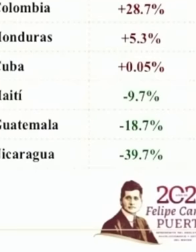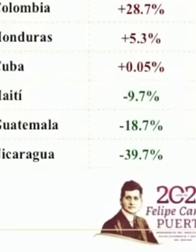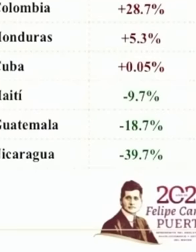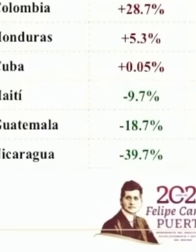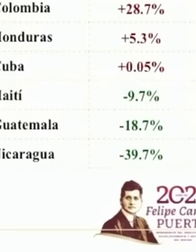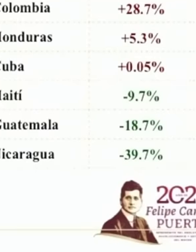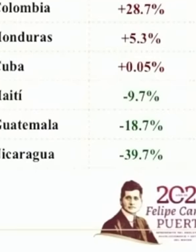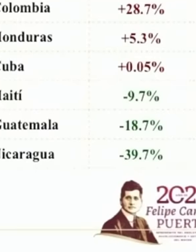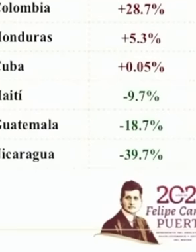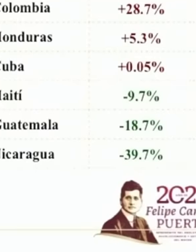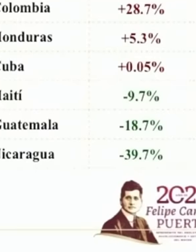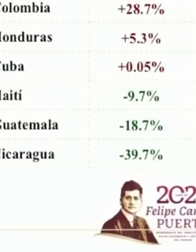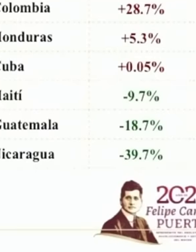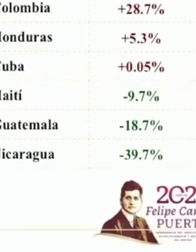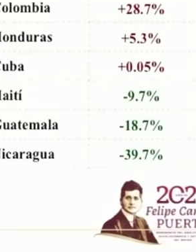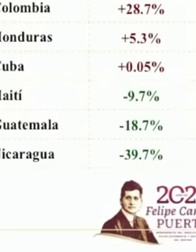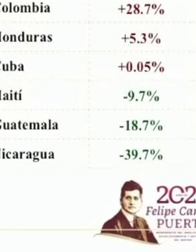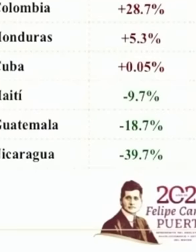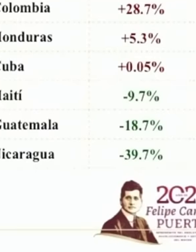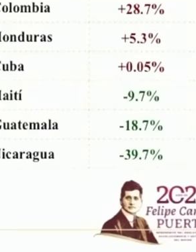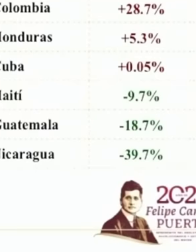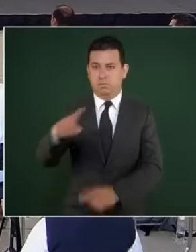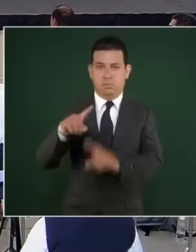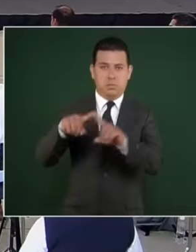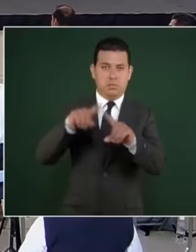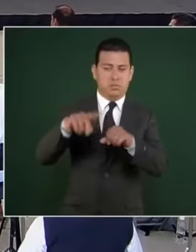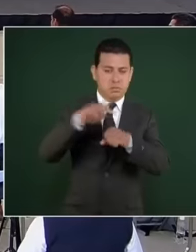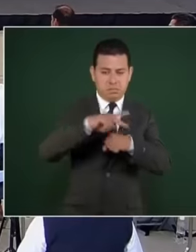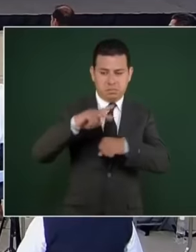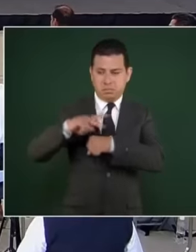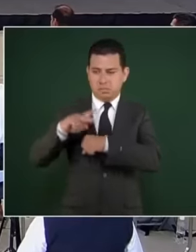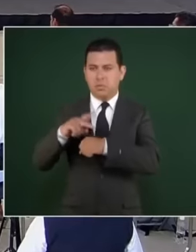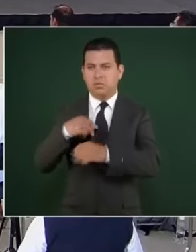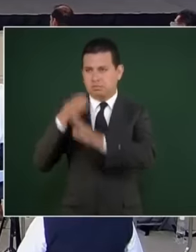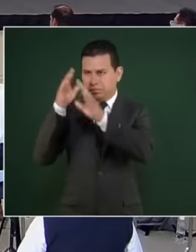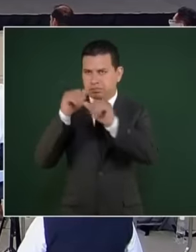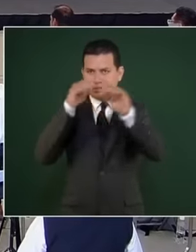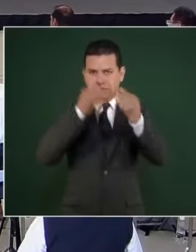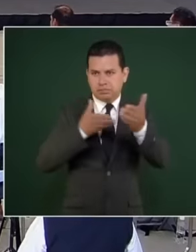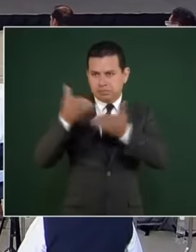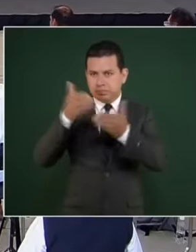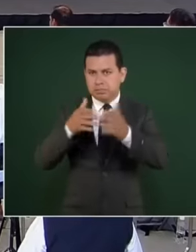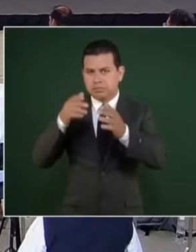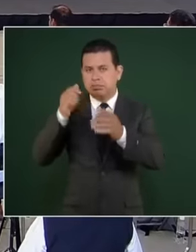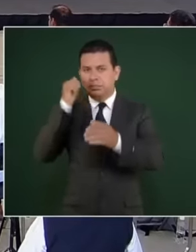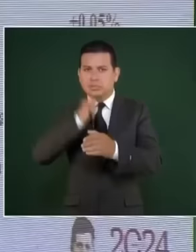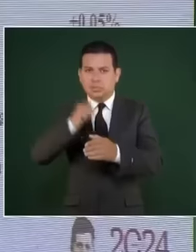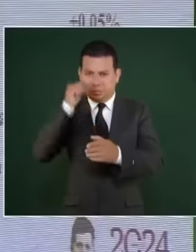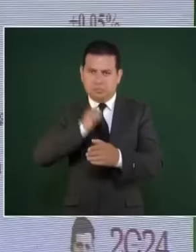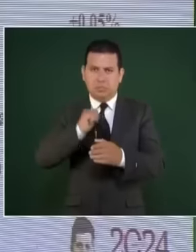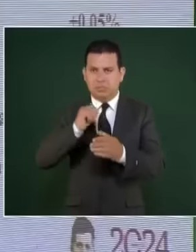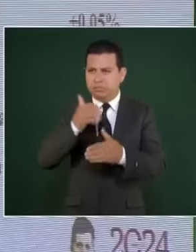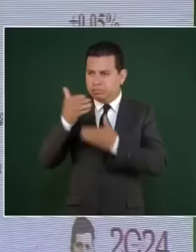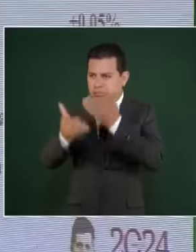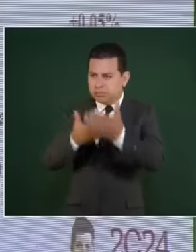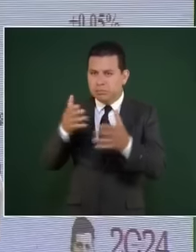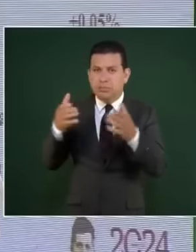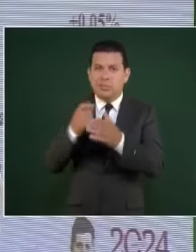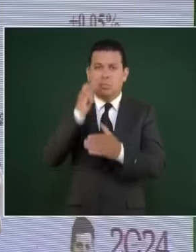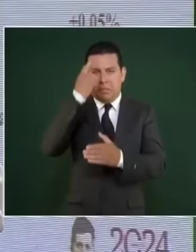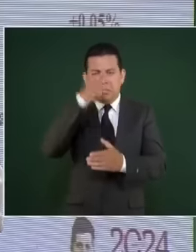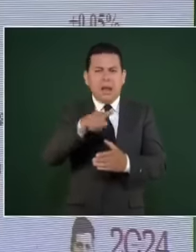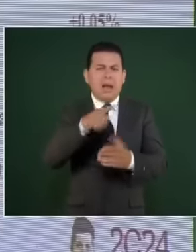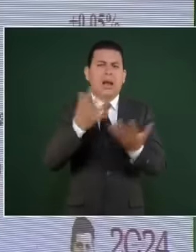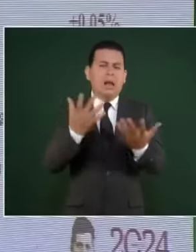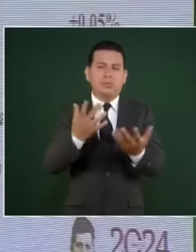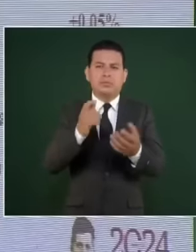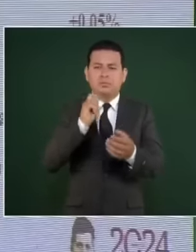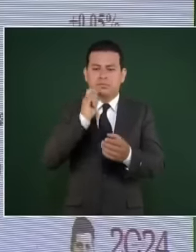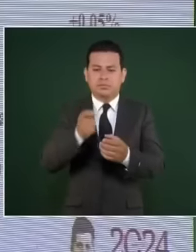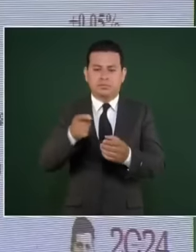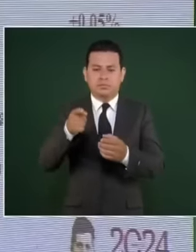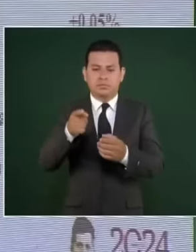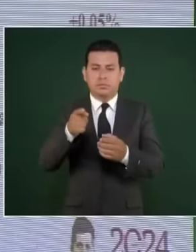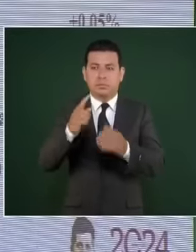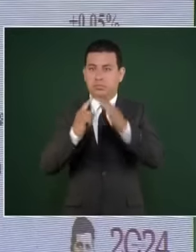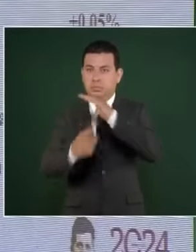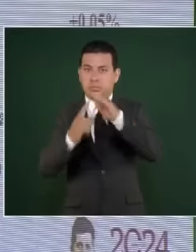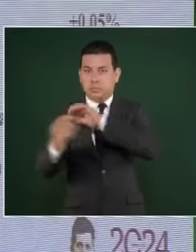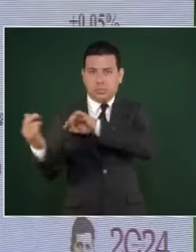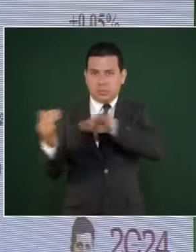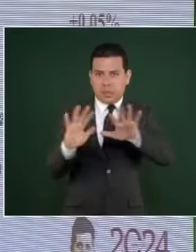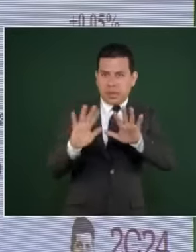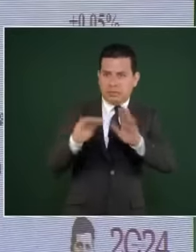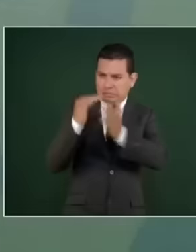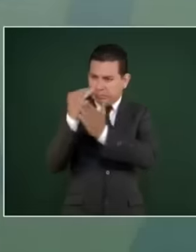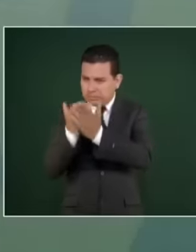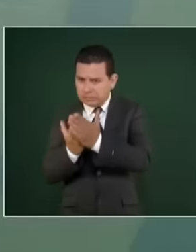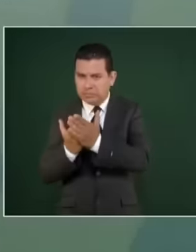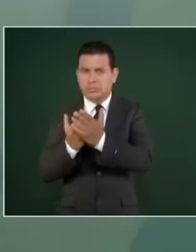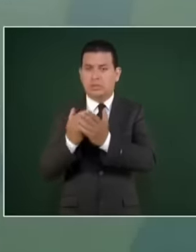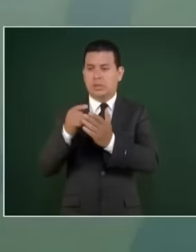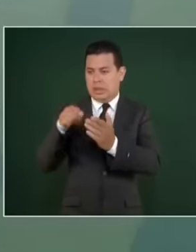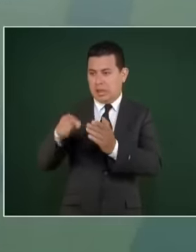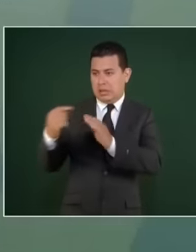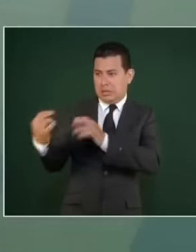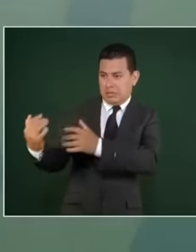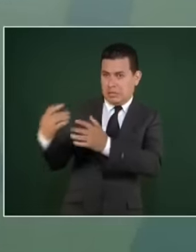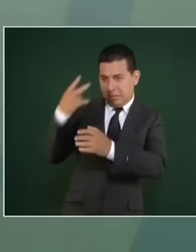6667 We have managed to reduce the migratory flow of Mexicans to the United States here because